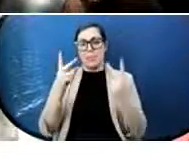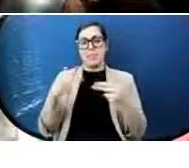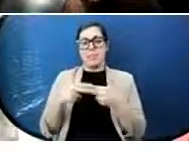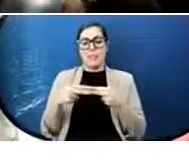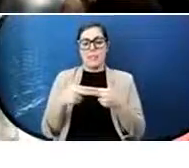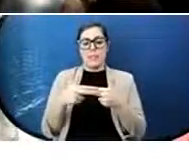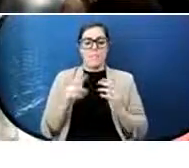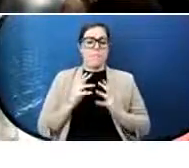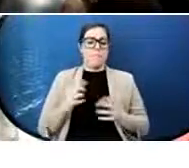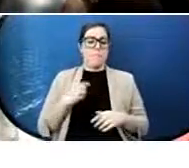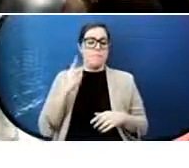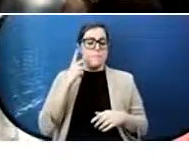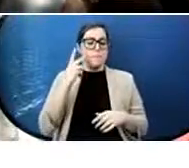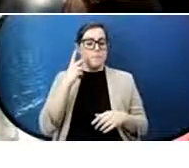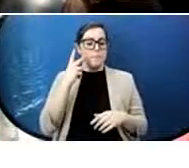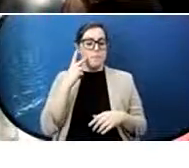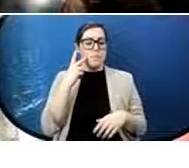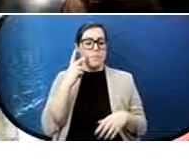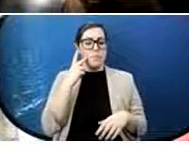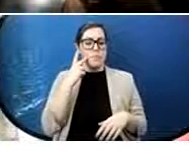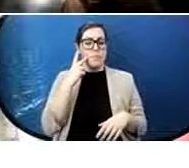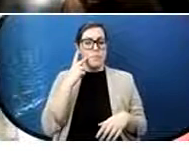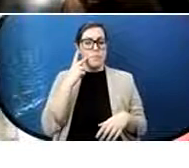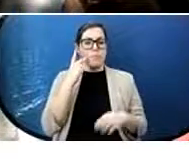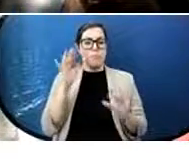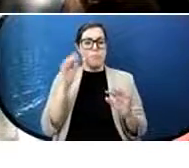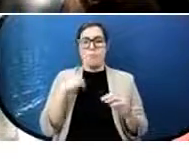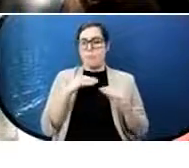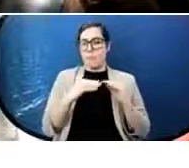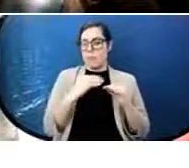see if I can I see what you mean. Oh, yeah, because of course,